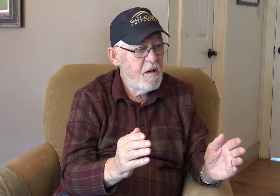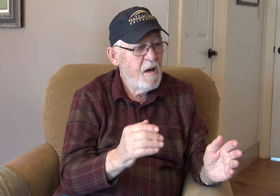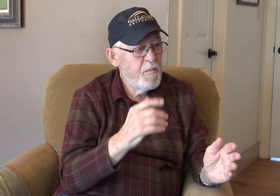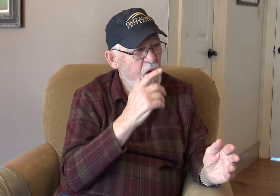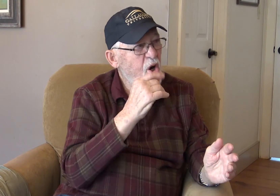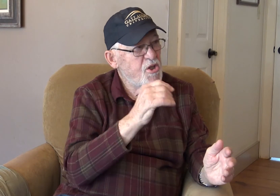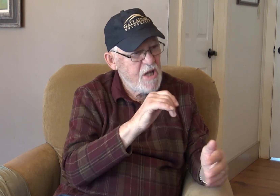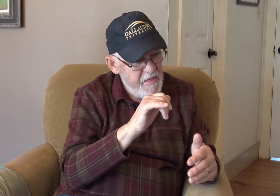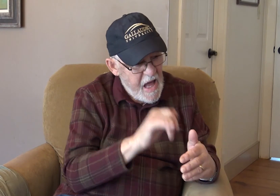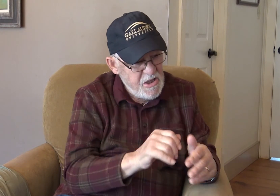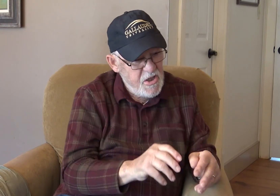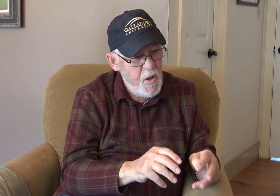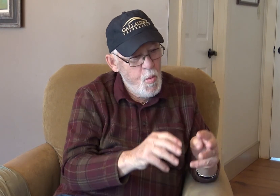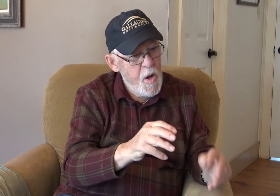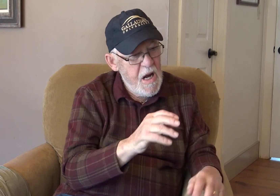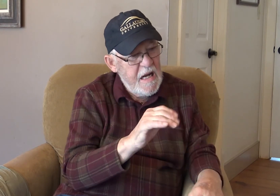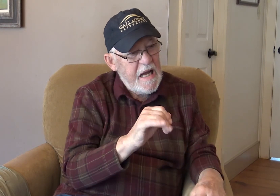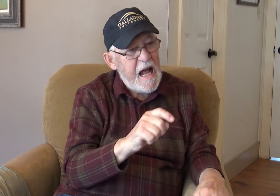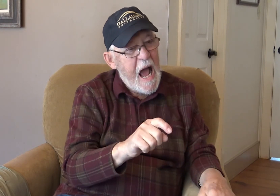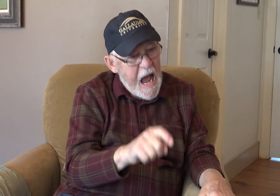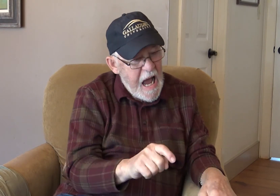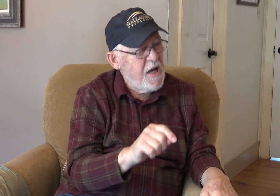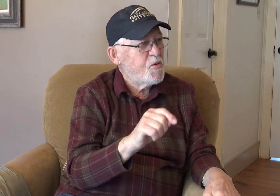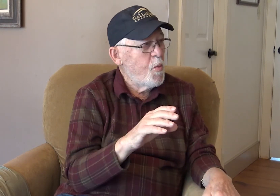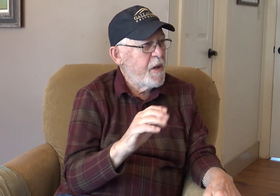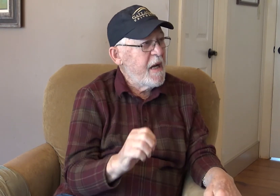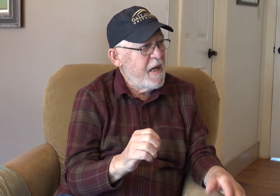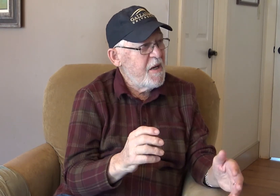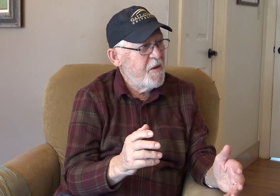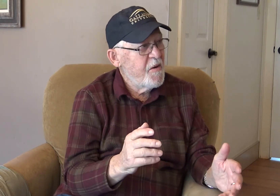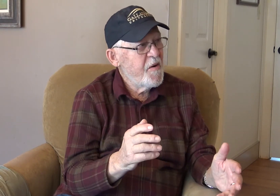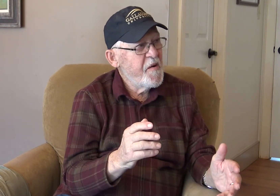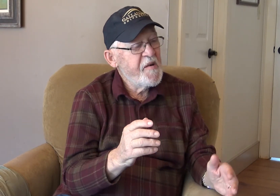because that's the way it had to be.